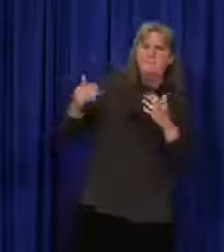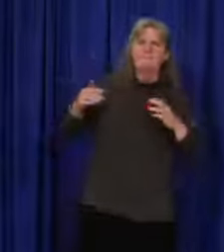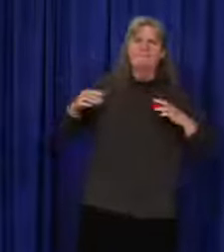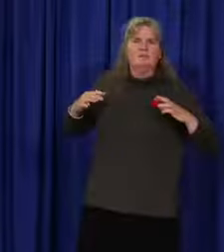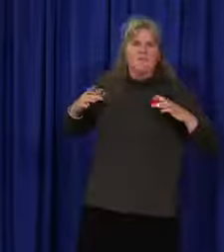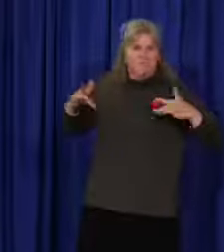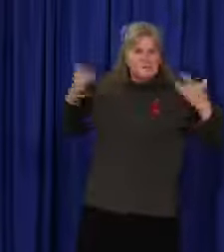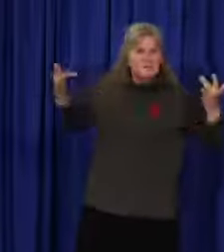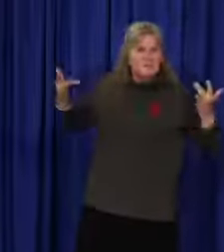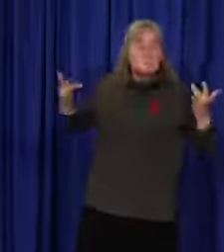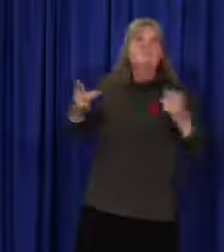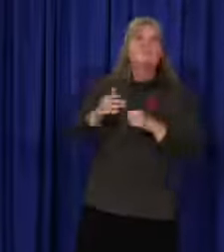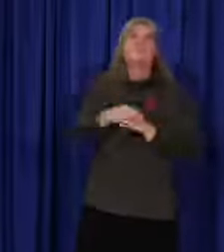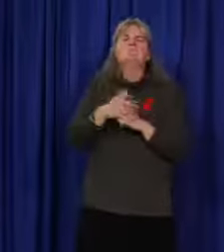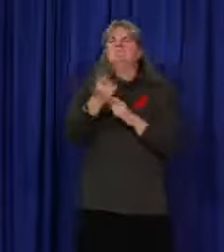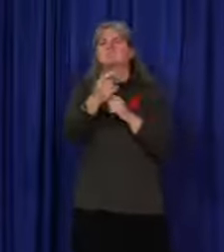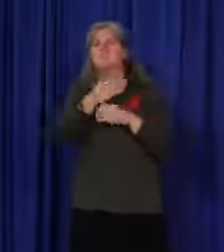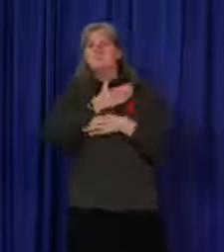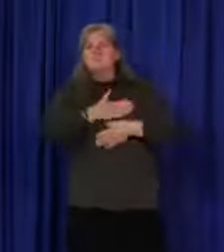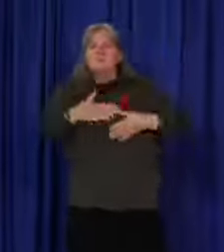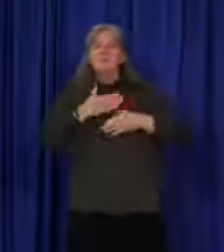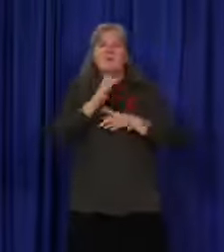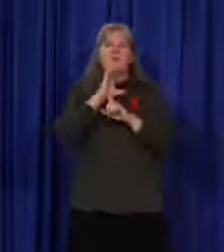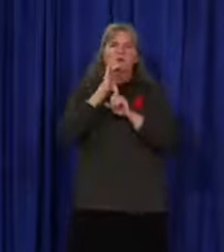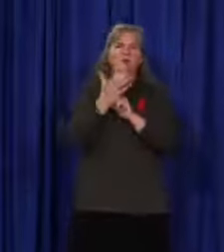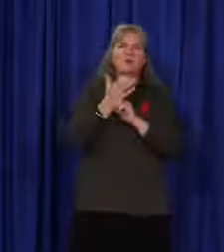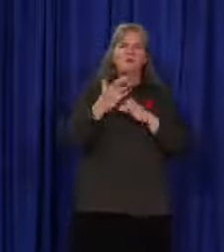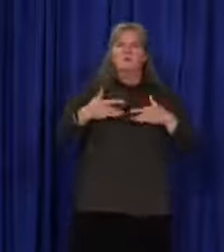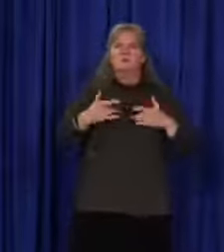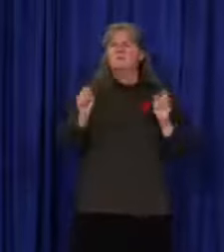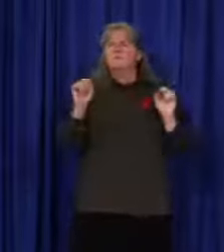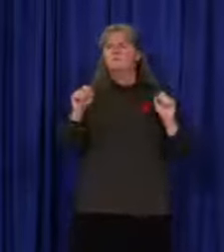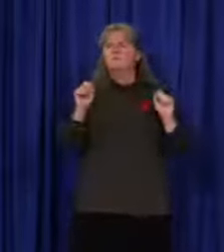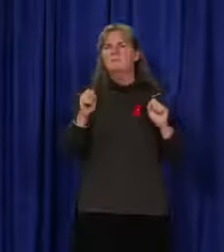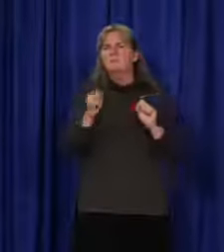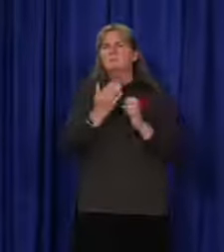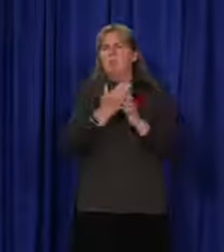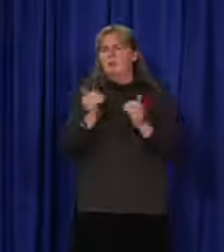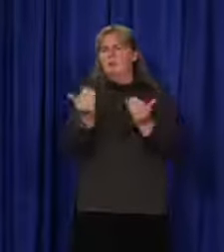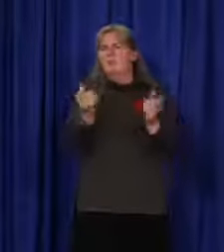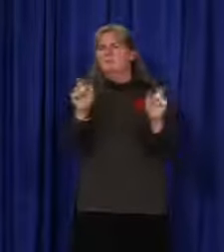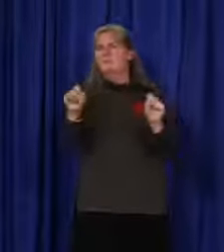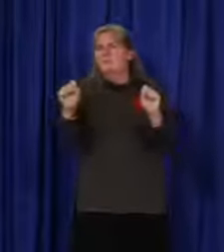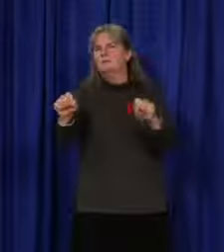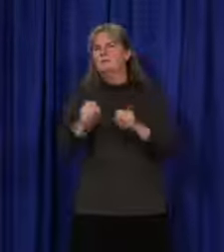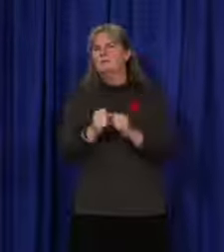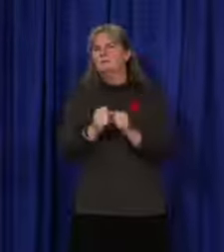allowing live music in bars with certain measures in place to ensure that the music keeps its